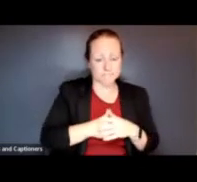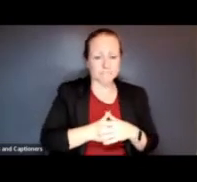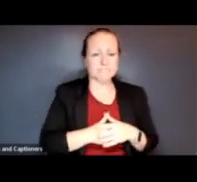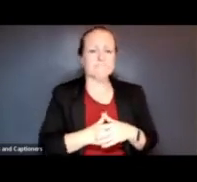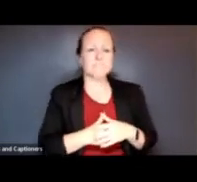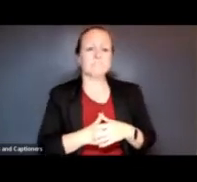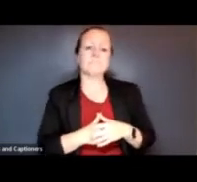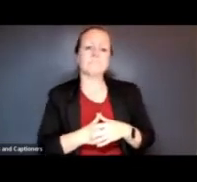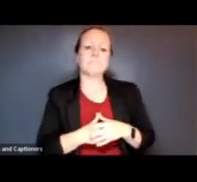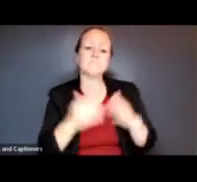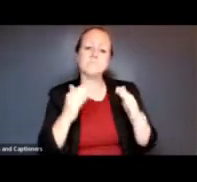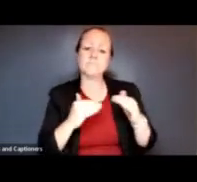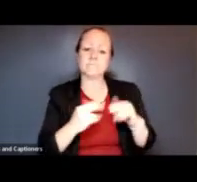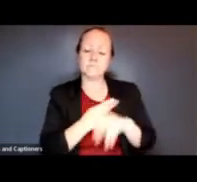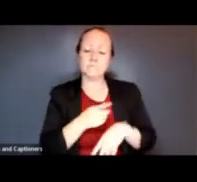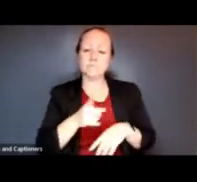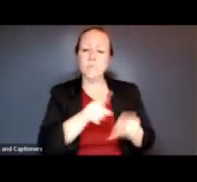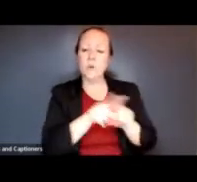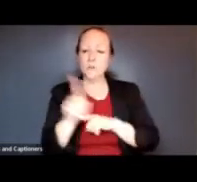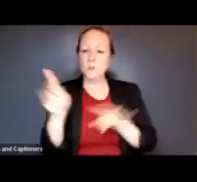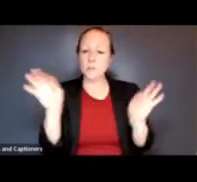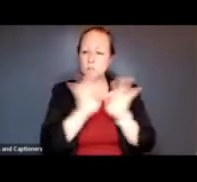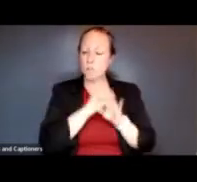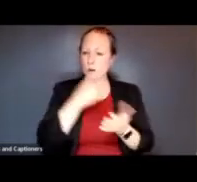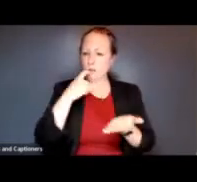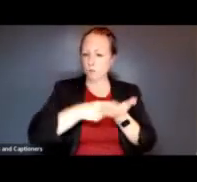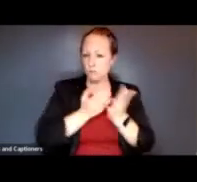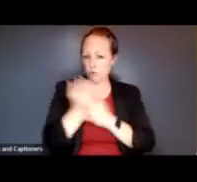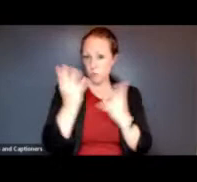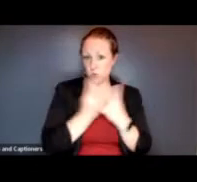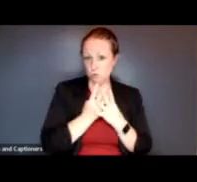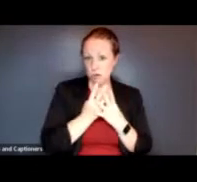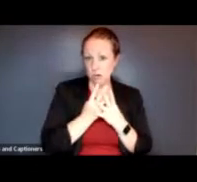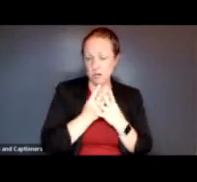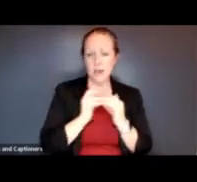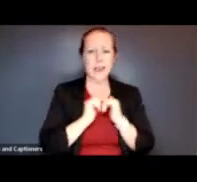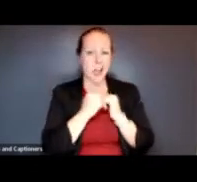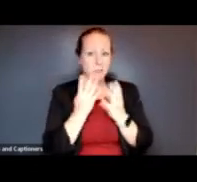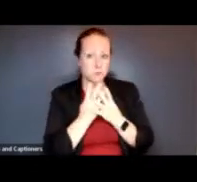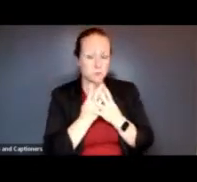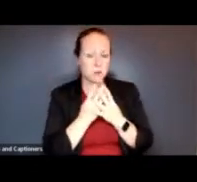It's also important to know in screening that the techniques we use, which is retrospective self